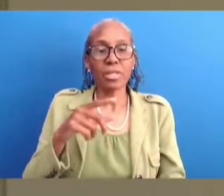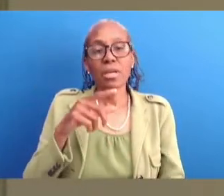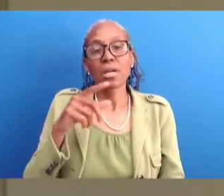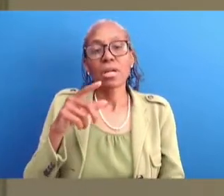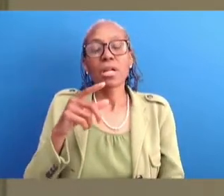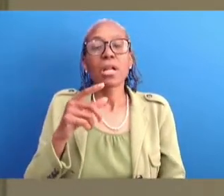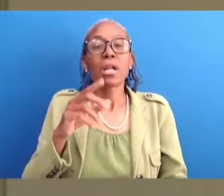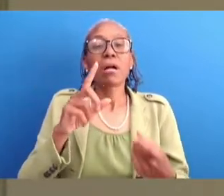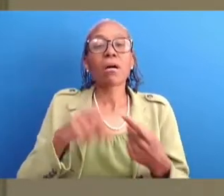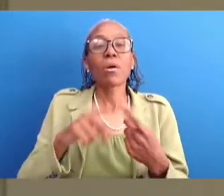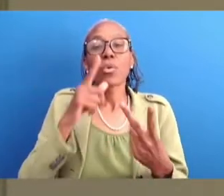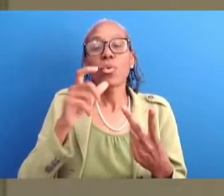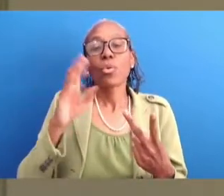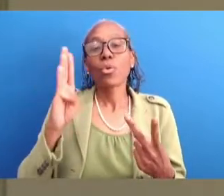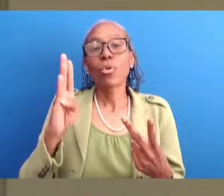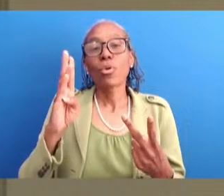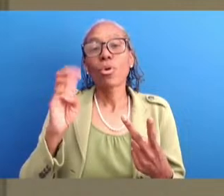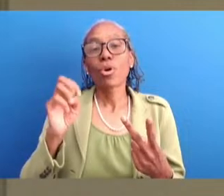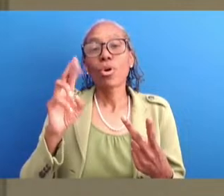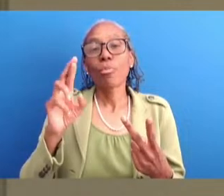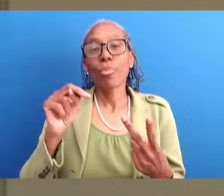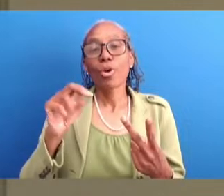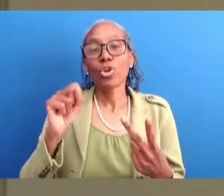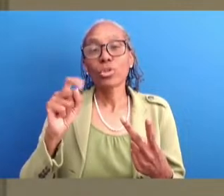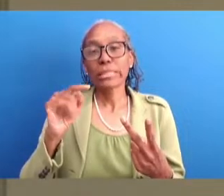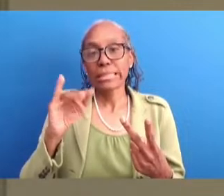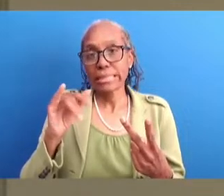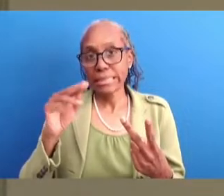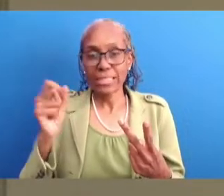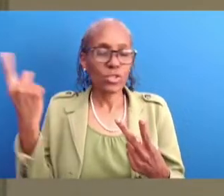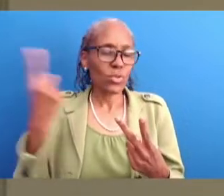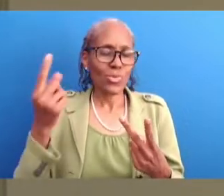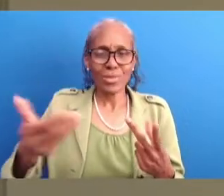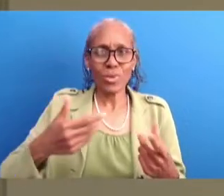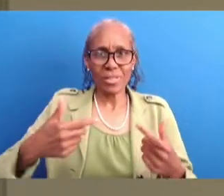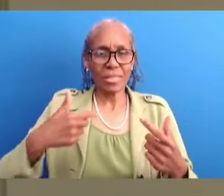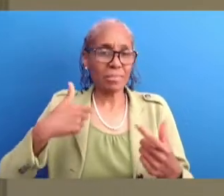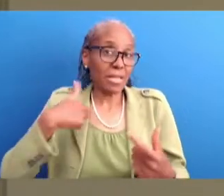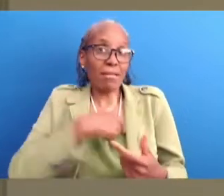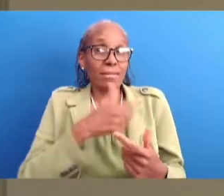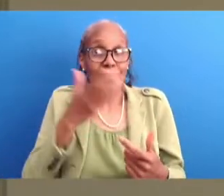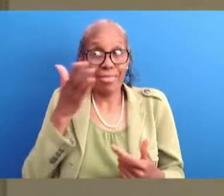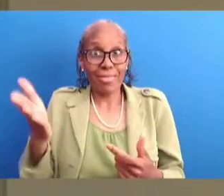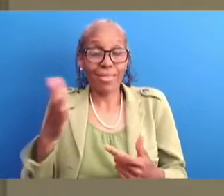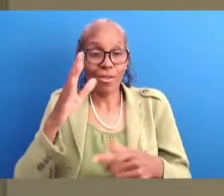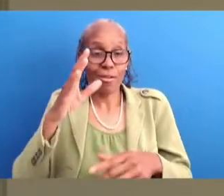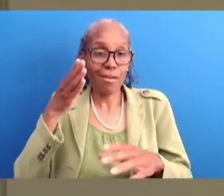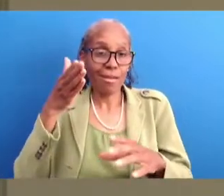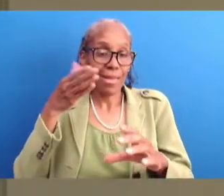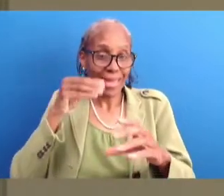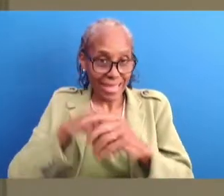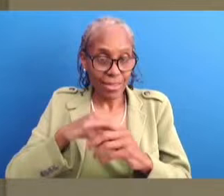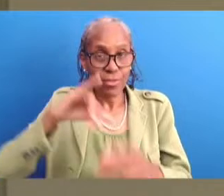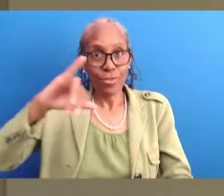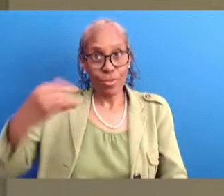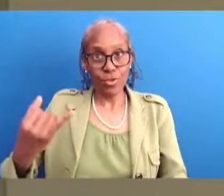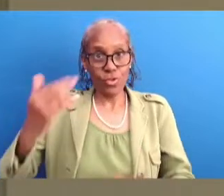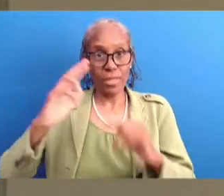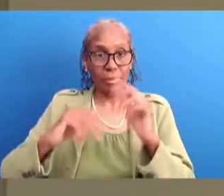AROUND RIGHT NOW, BUT SEEN HER